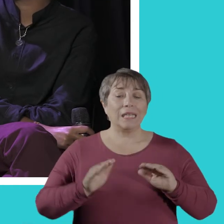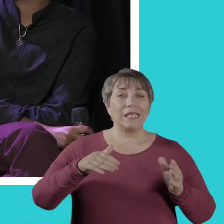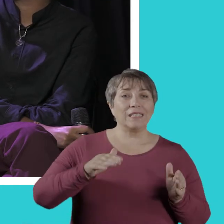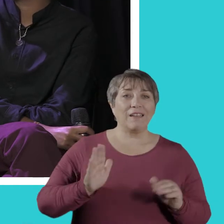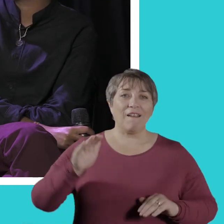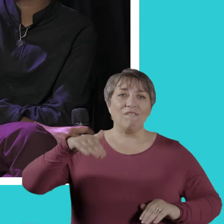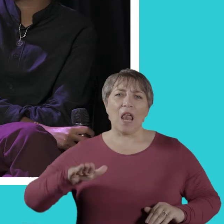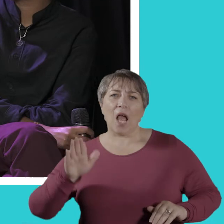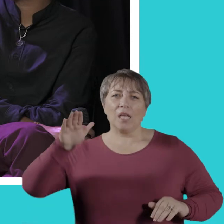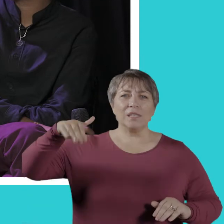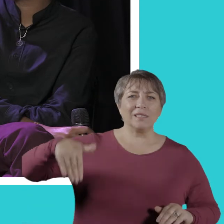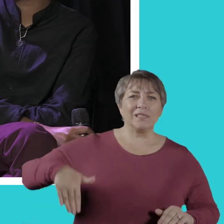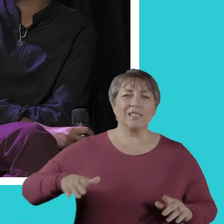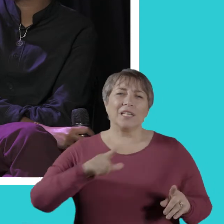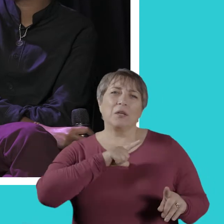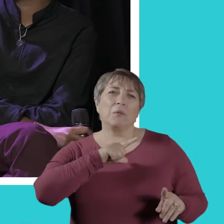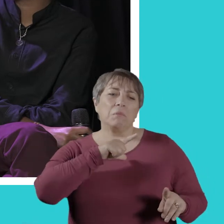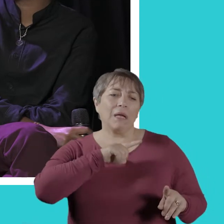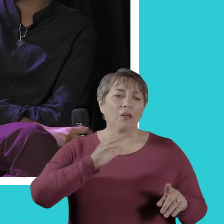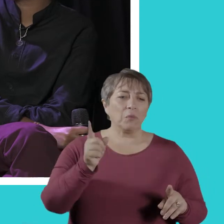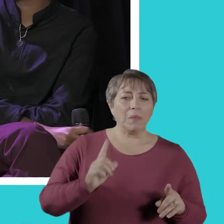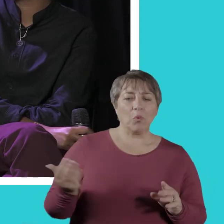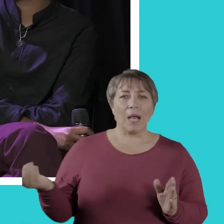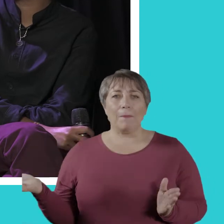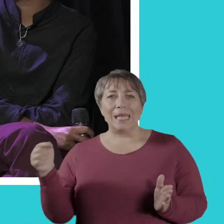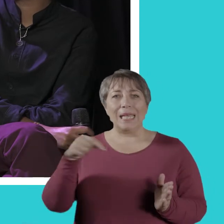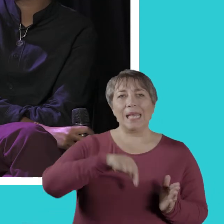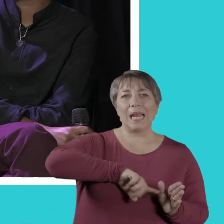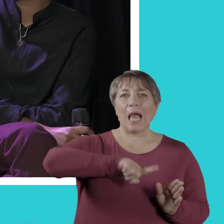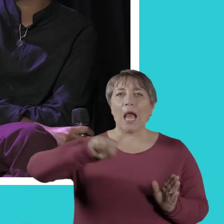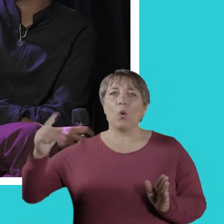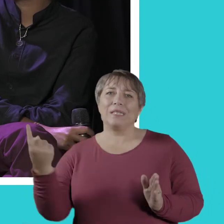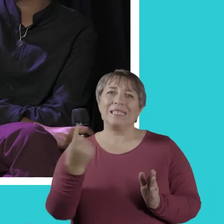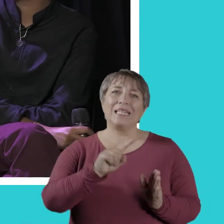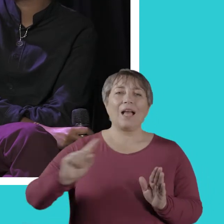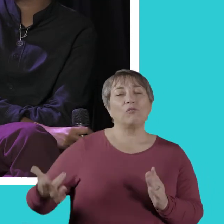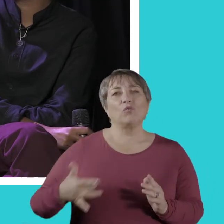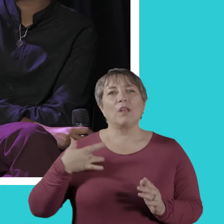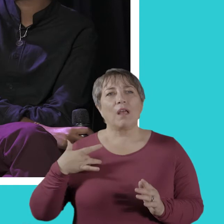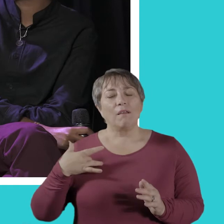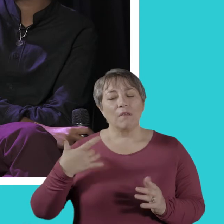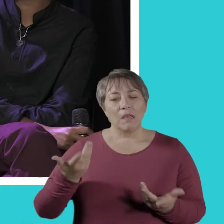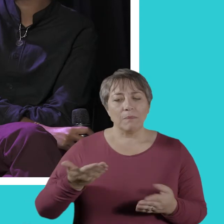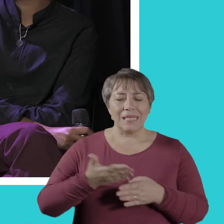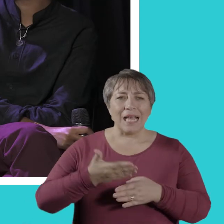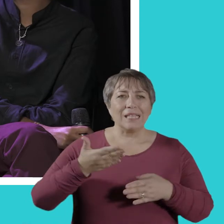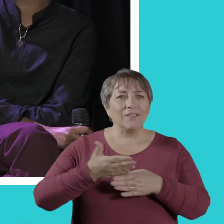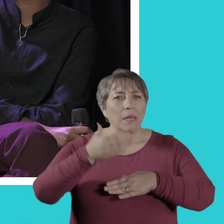think it's definitely something I think it's just kind of doing the kind of active work of building it and nurturing those relationships that's something that I'm a lot better at doing now